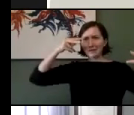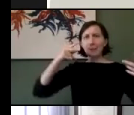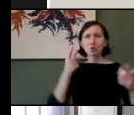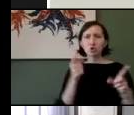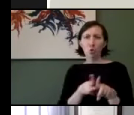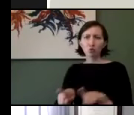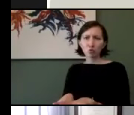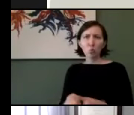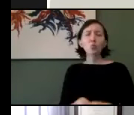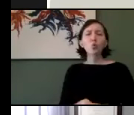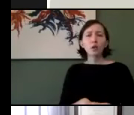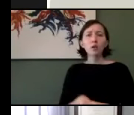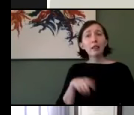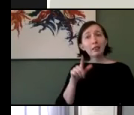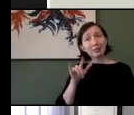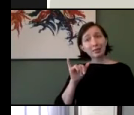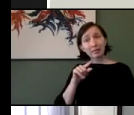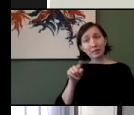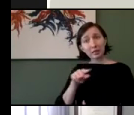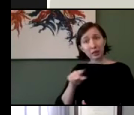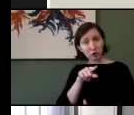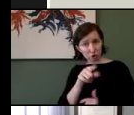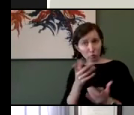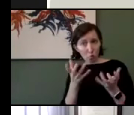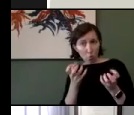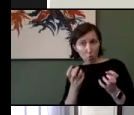Liz, would you like to jump in on the next few slides?